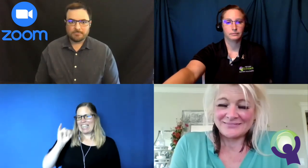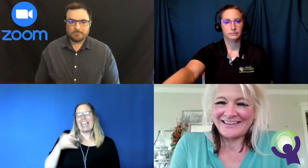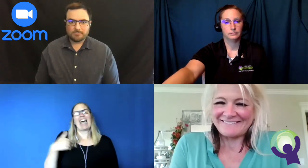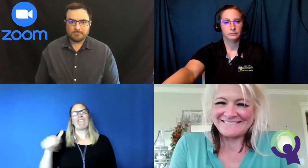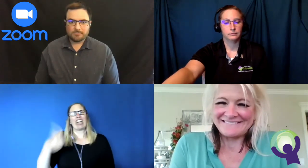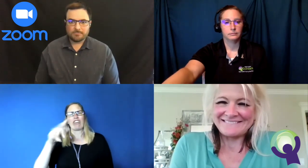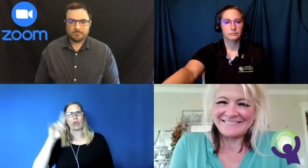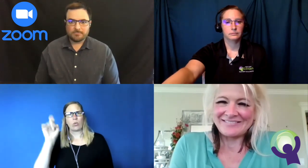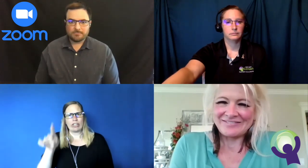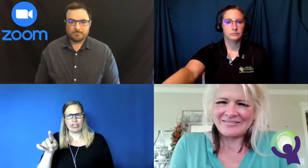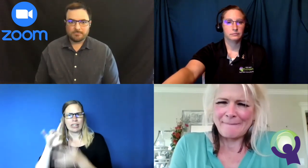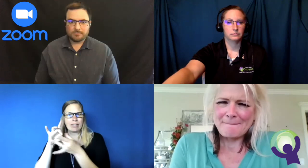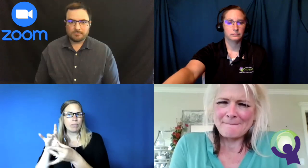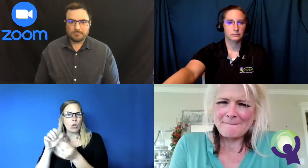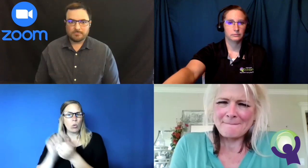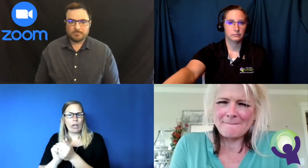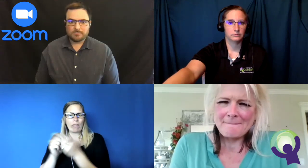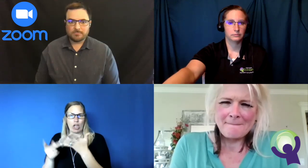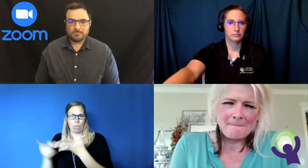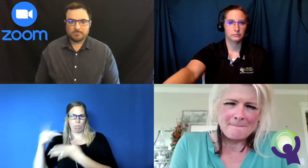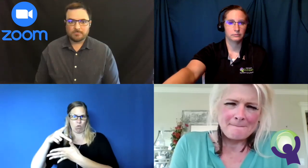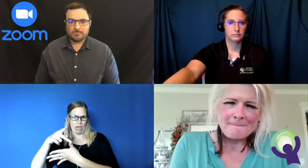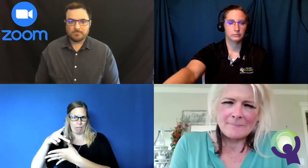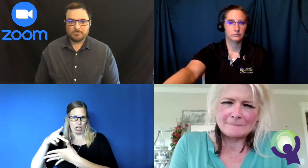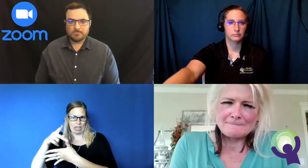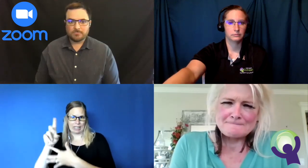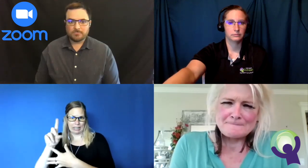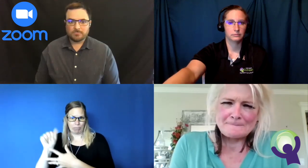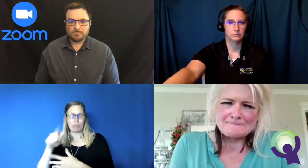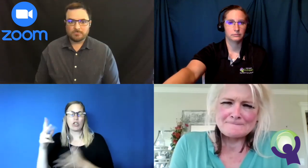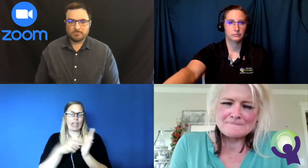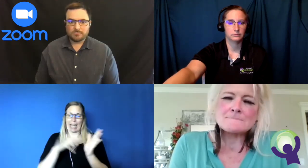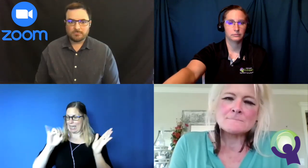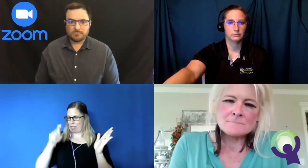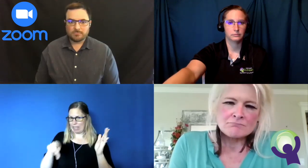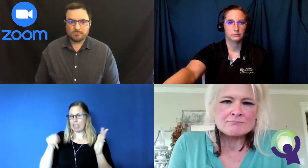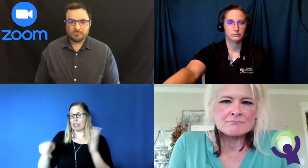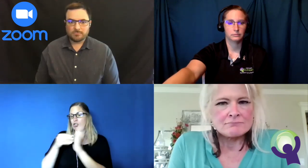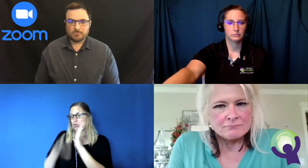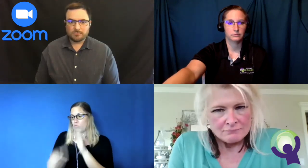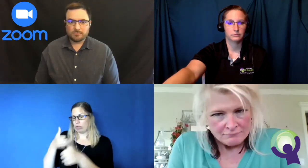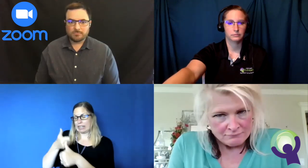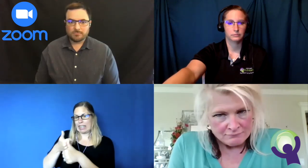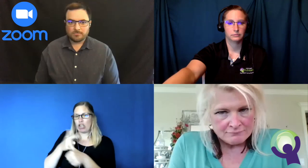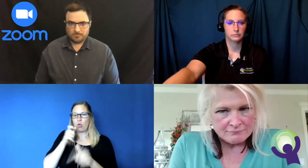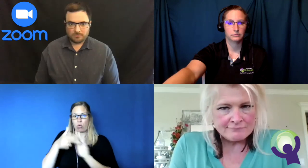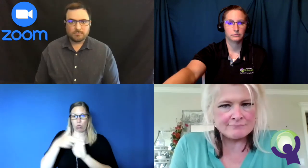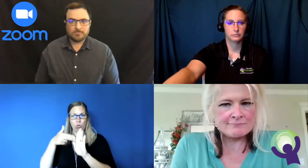primary disability. So when you're looking at the IEP and you have a student who has a diagnosis of autism and